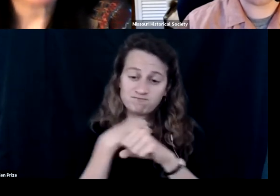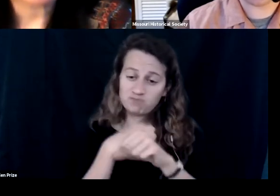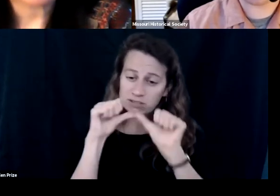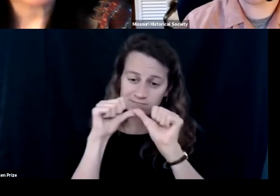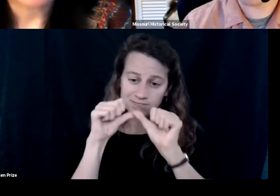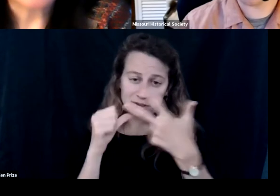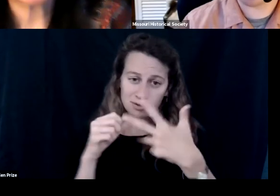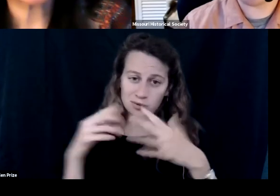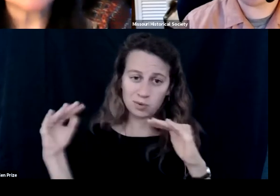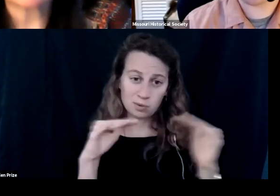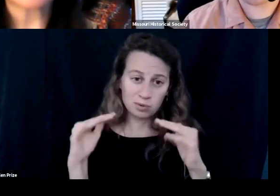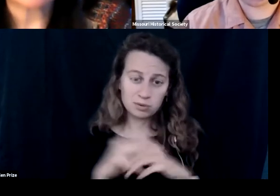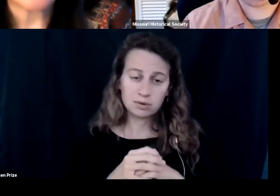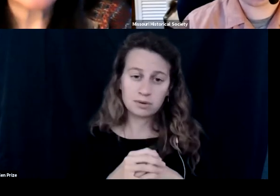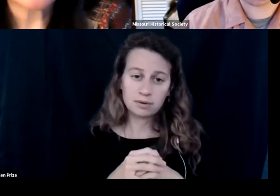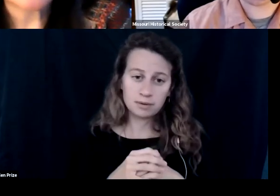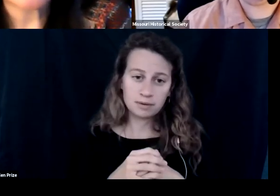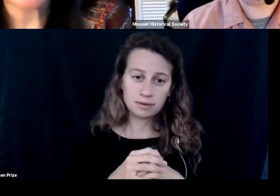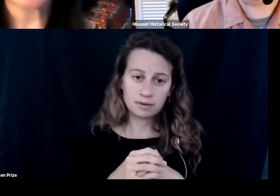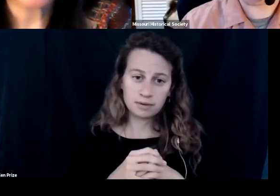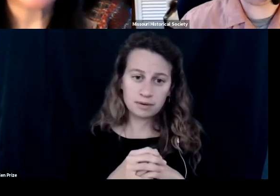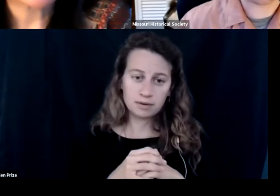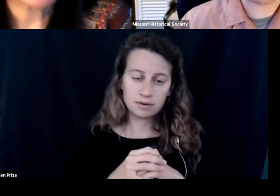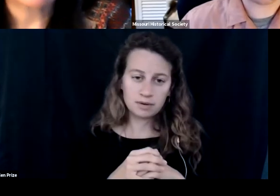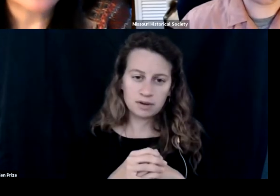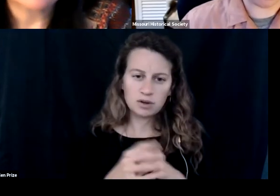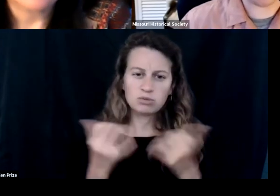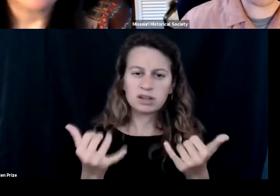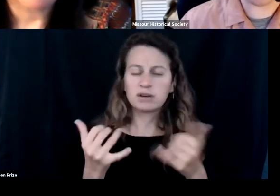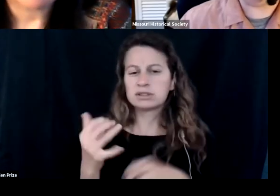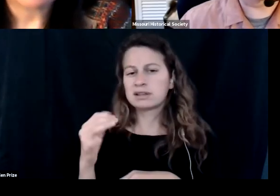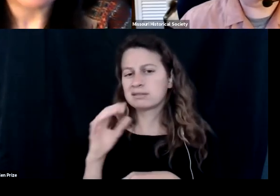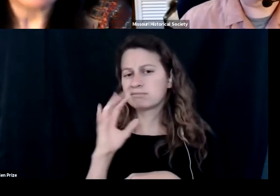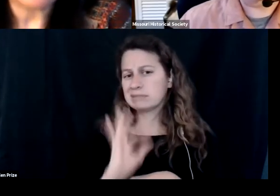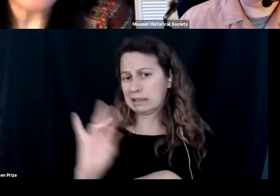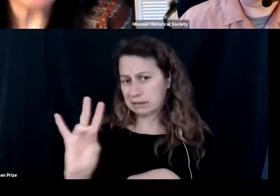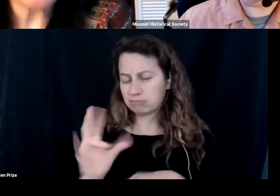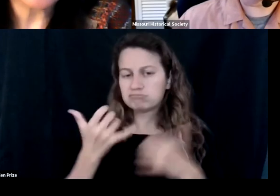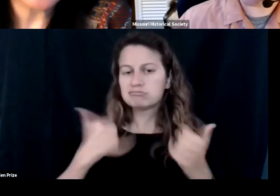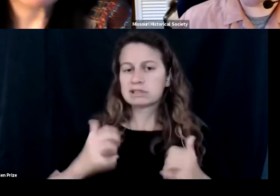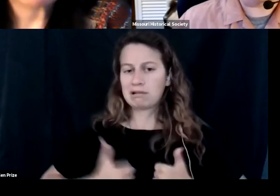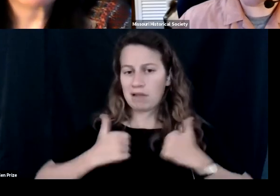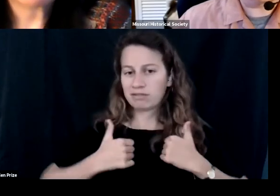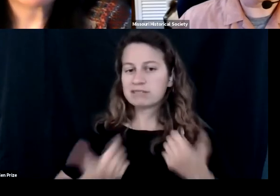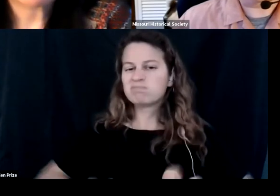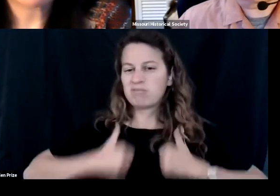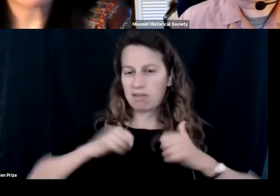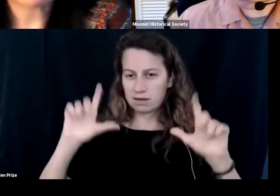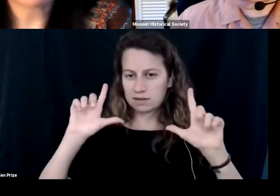around COVID-19. And again, a lot of that has happened on the west coast, a little bit on the East Coast, more so than here.